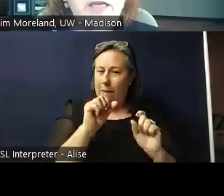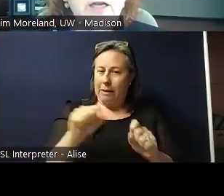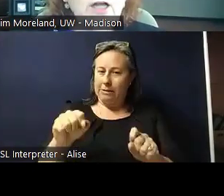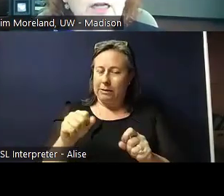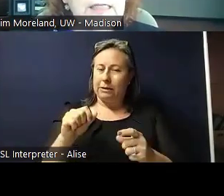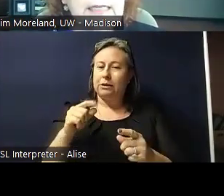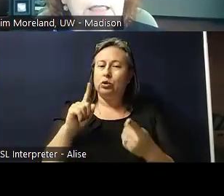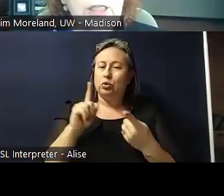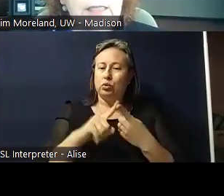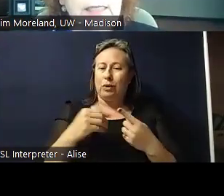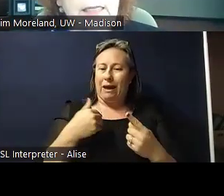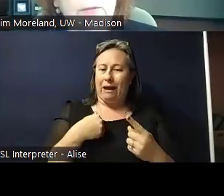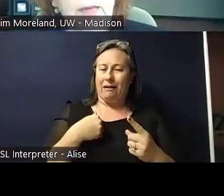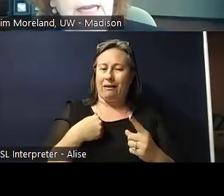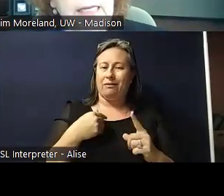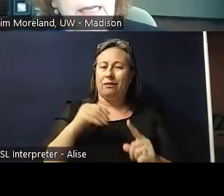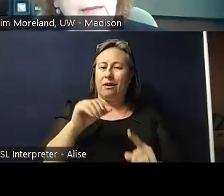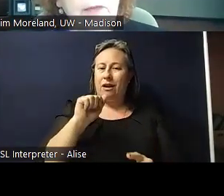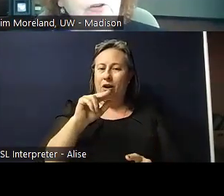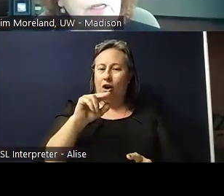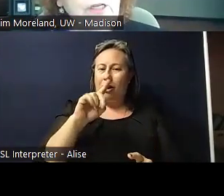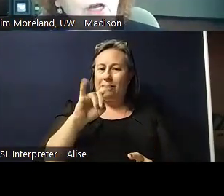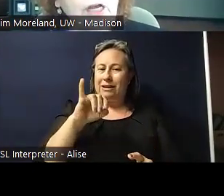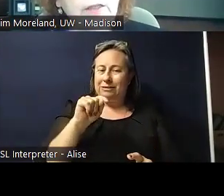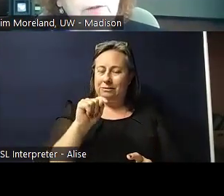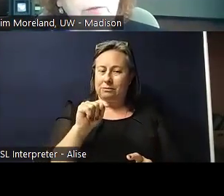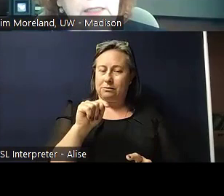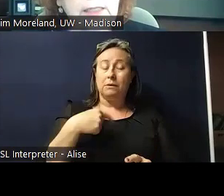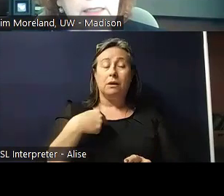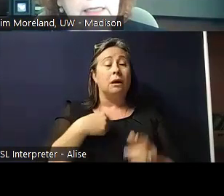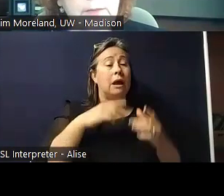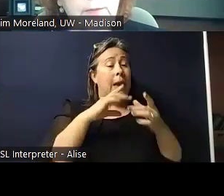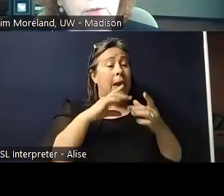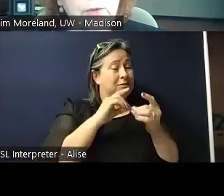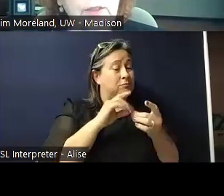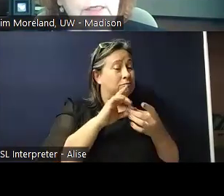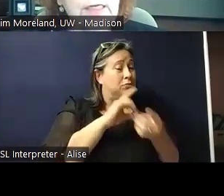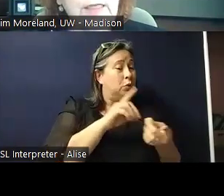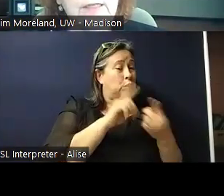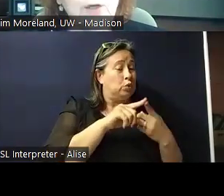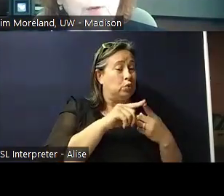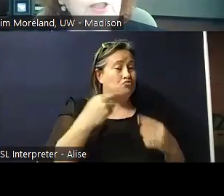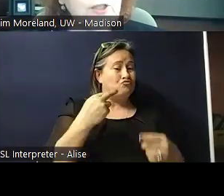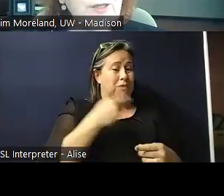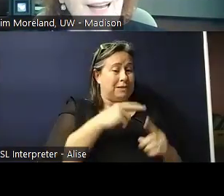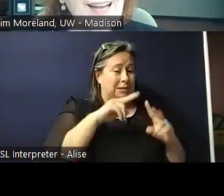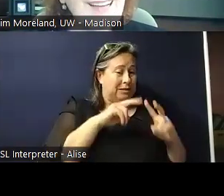because just as I mentioned on the risk assessment tool, there is a question about,